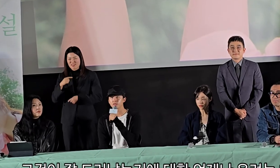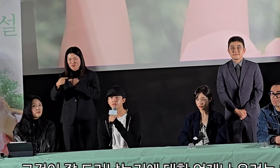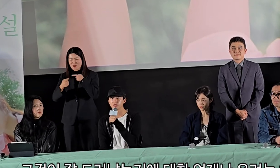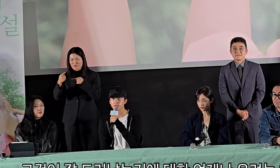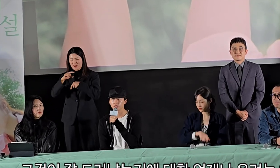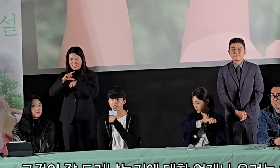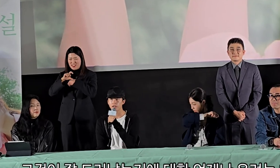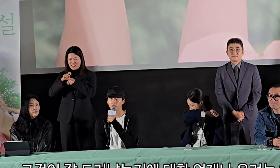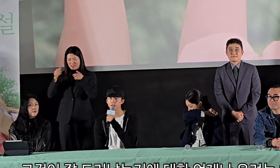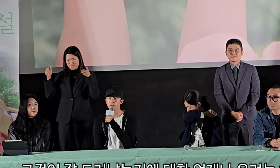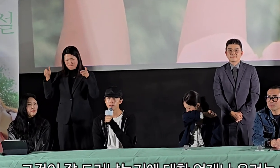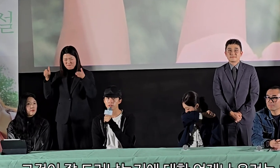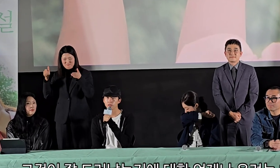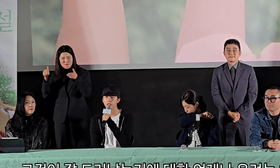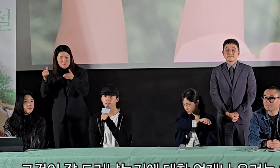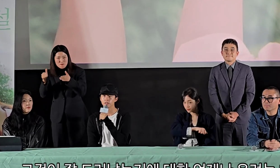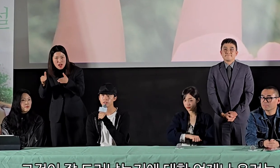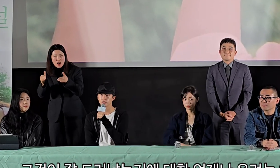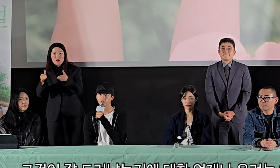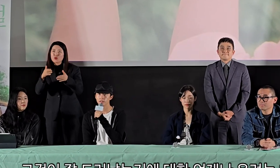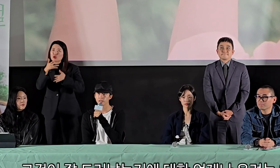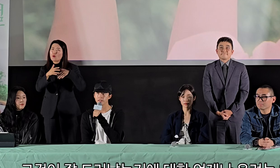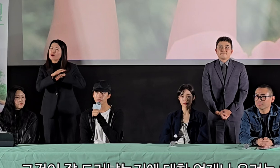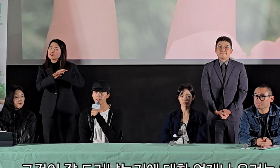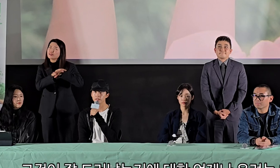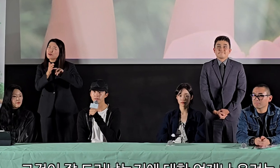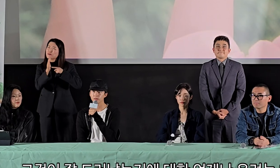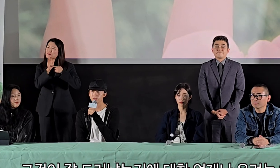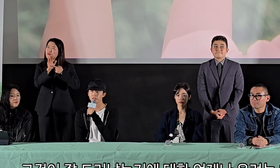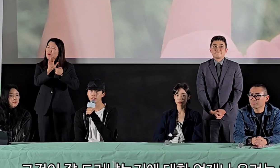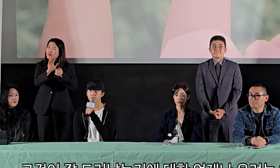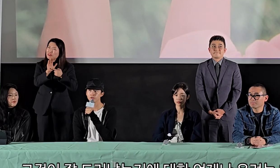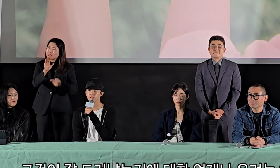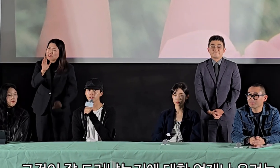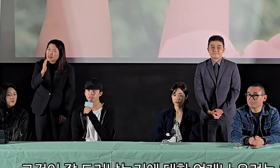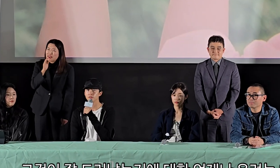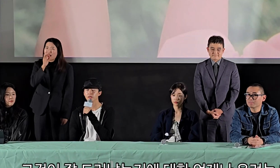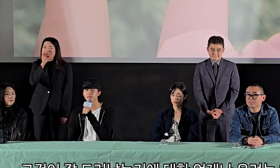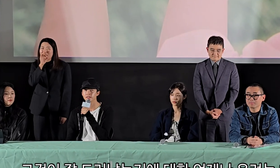about whether the time and effort